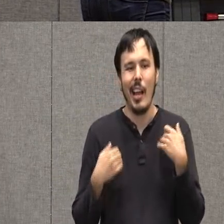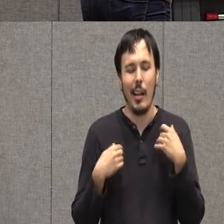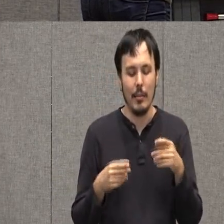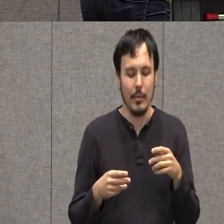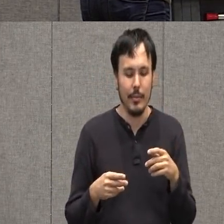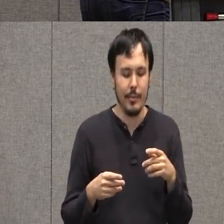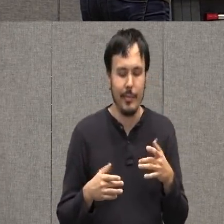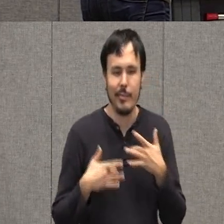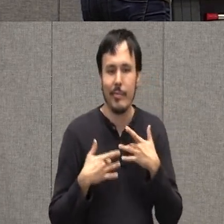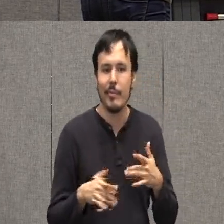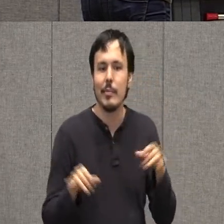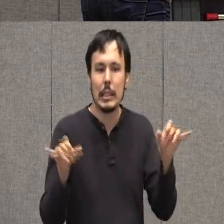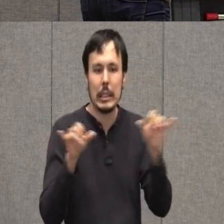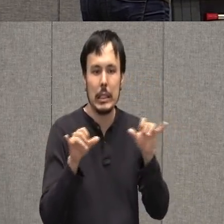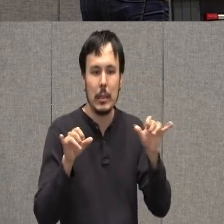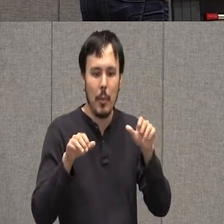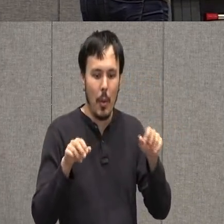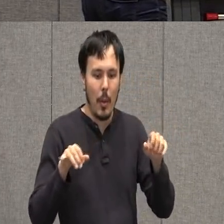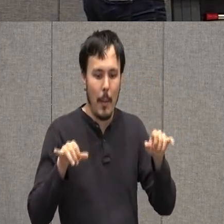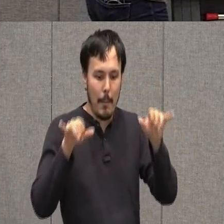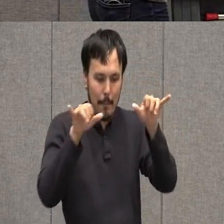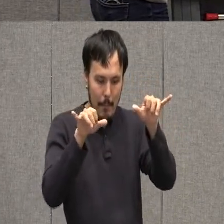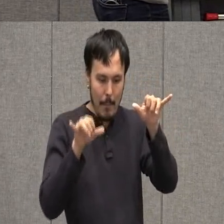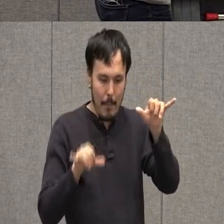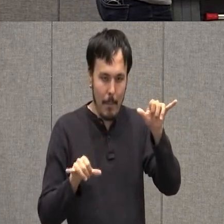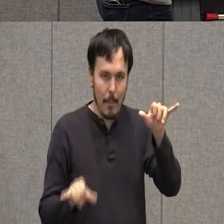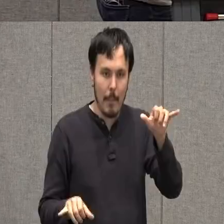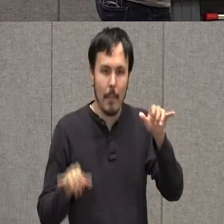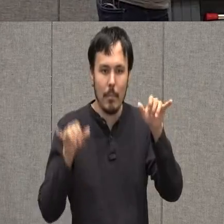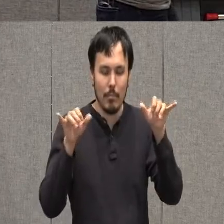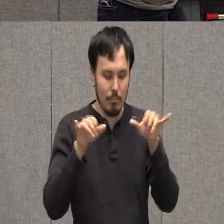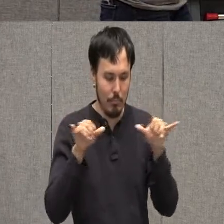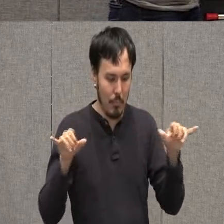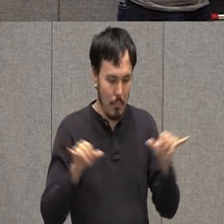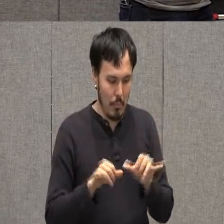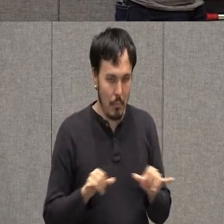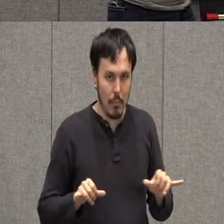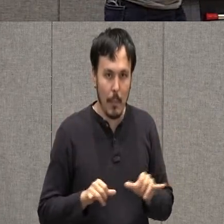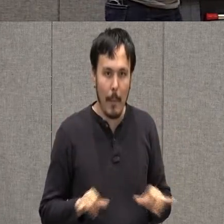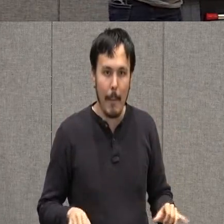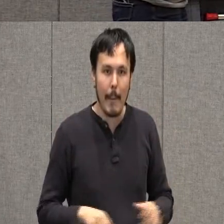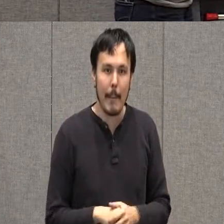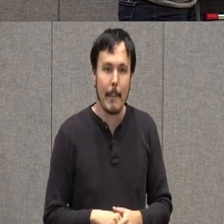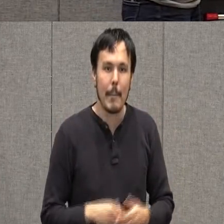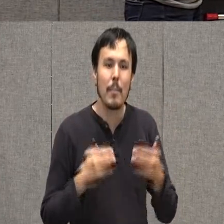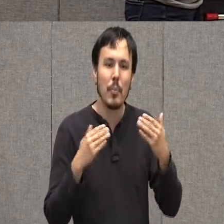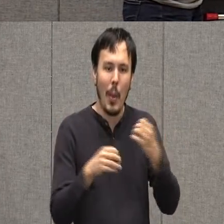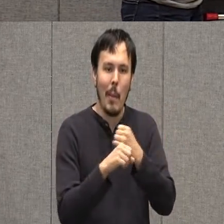I draw a line down the middle and a line down the middle this way. Should I do that? Why don't you make an oval with us, Ms. Ley?